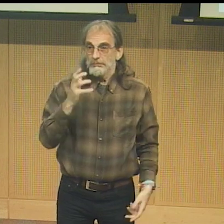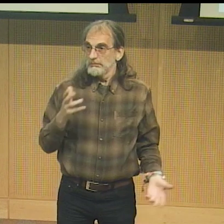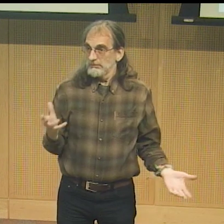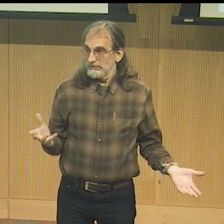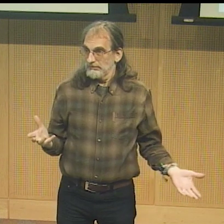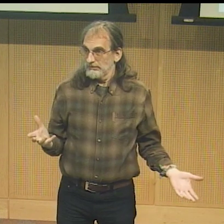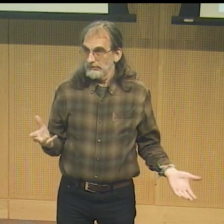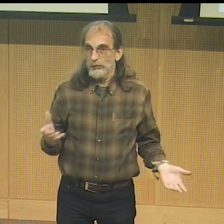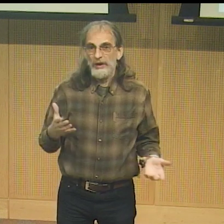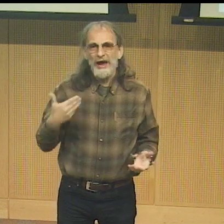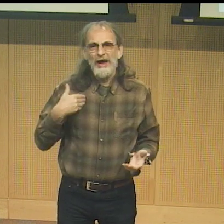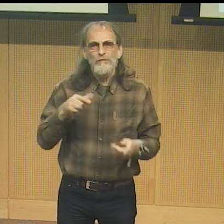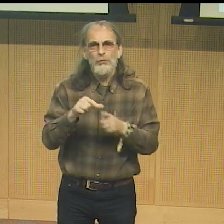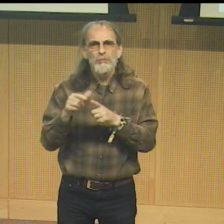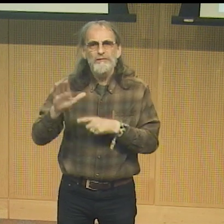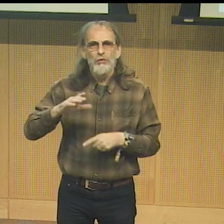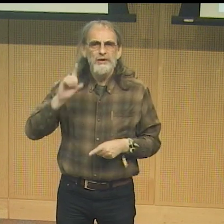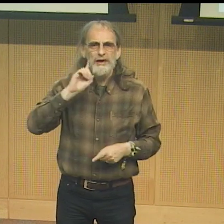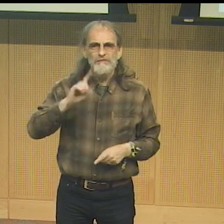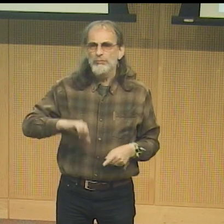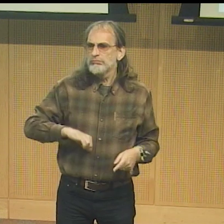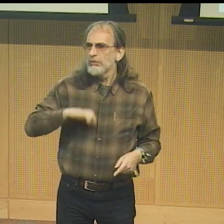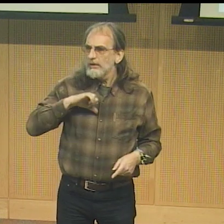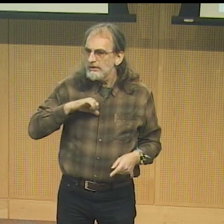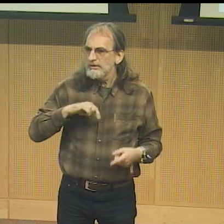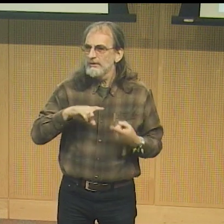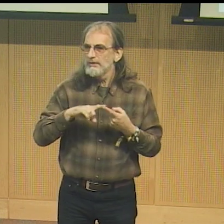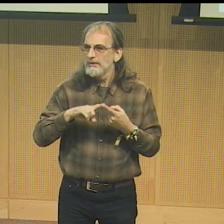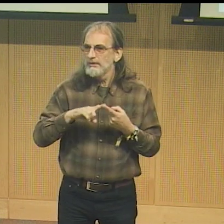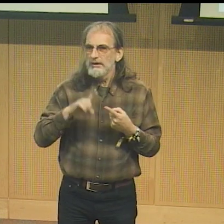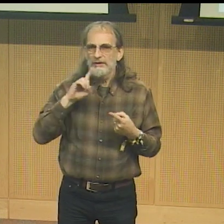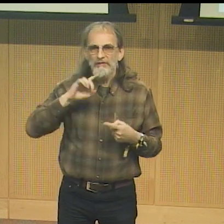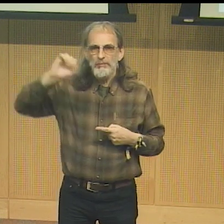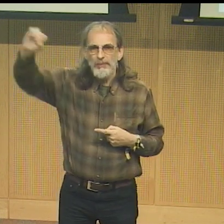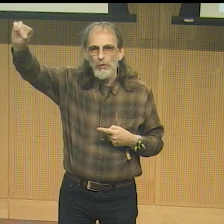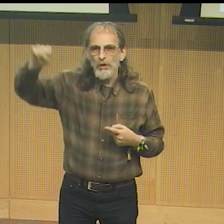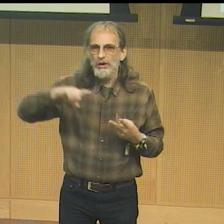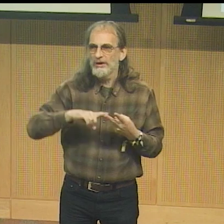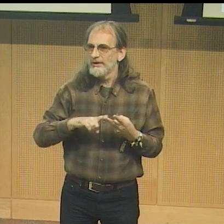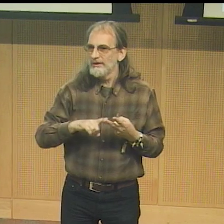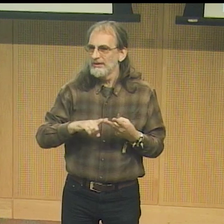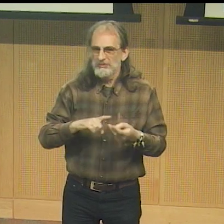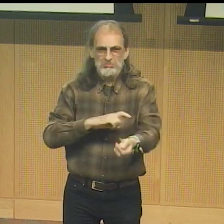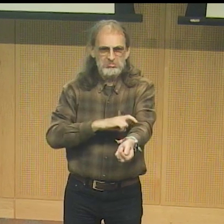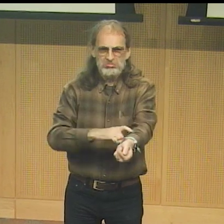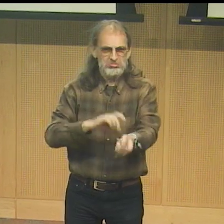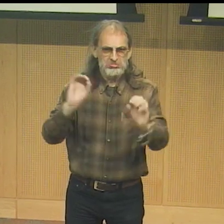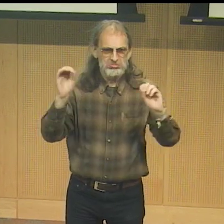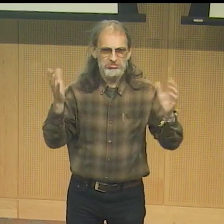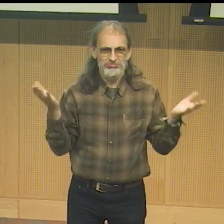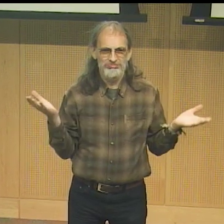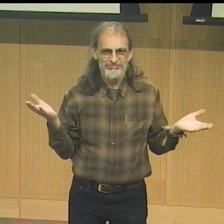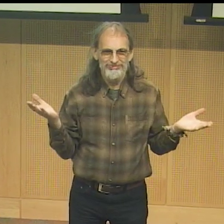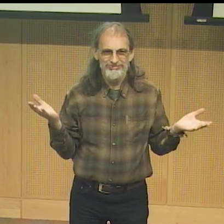There's been Deaf pride and Deaf power, but no one has tattooed those words on their body from what I understand.